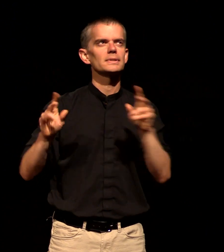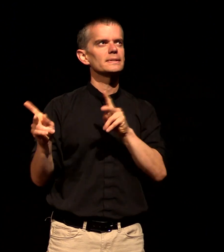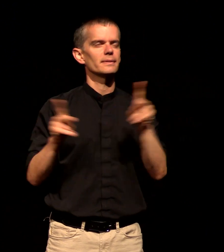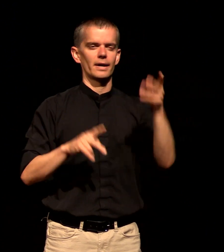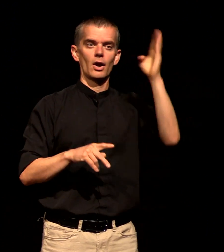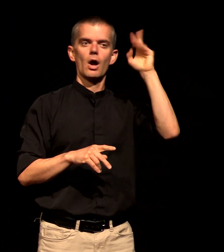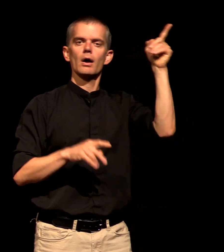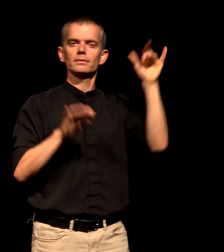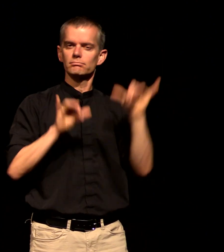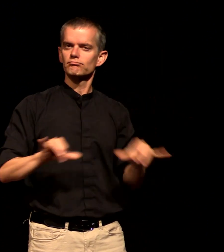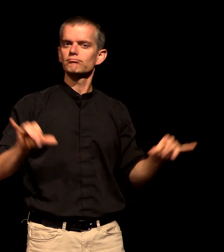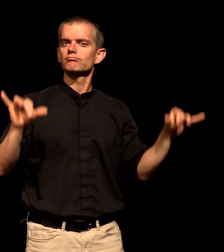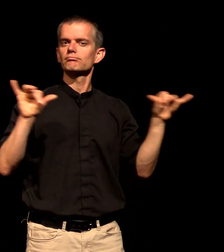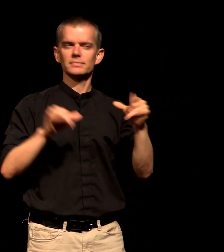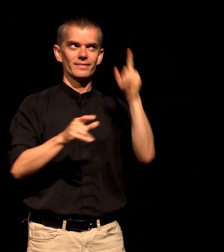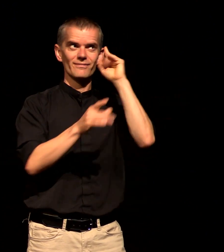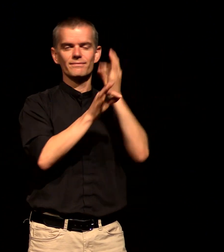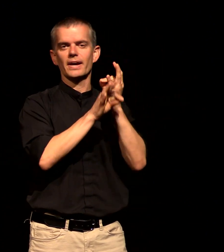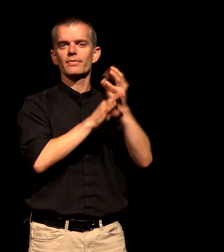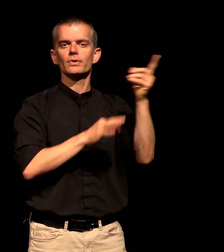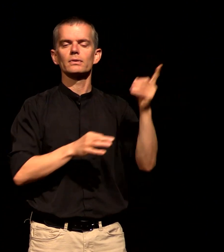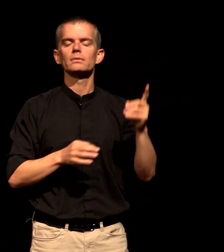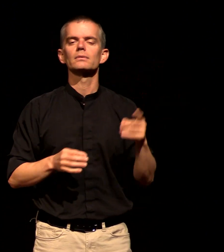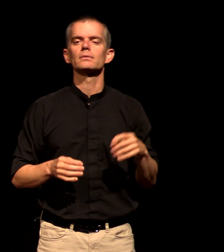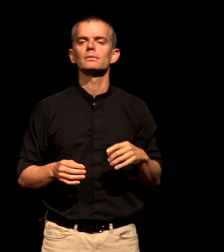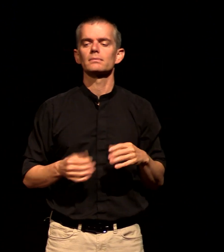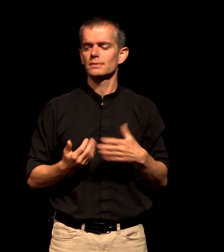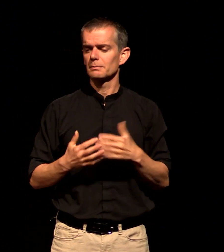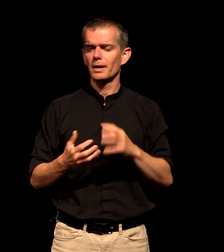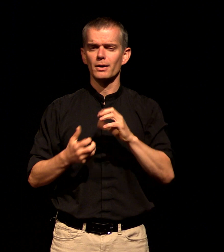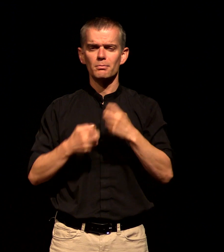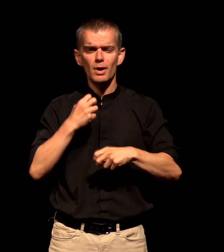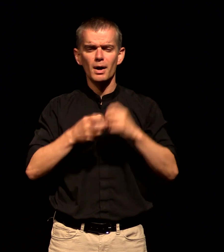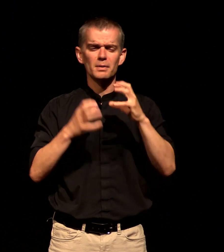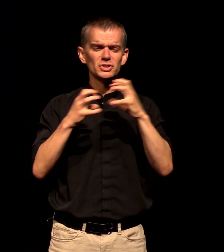faithful again and again. And again. I've got this I'm not